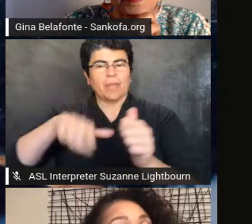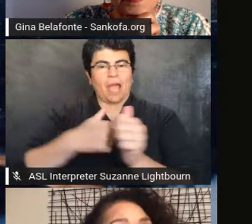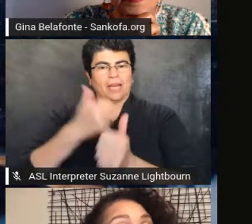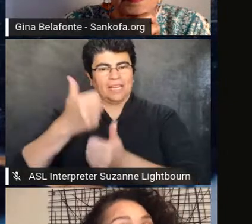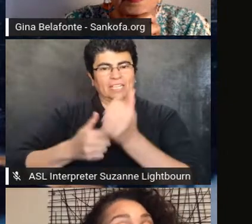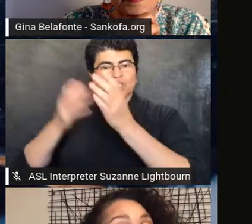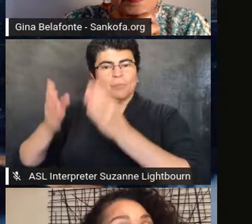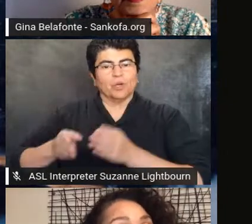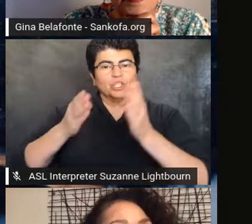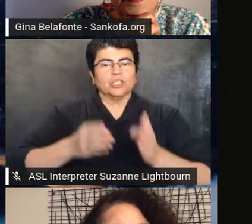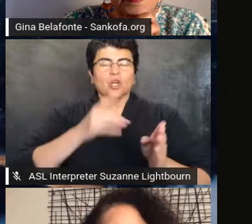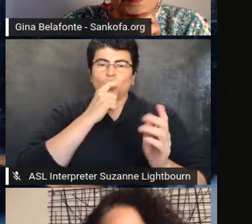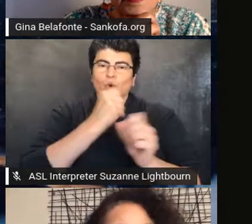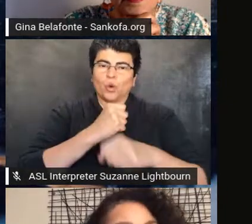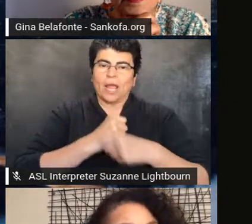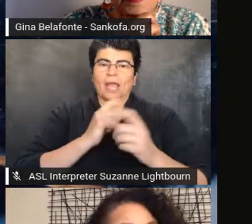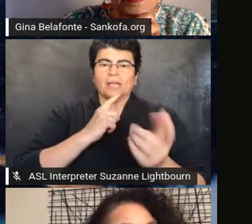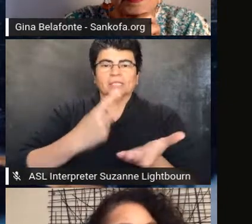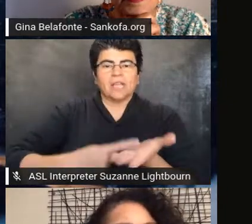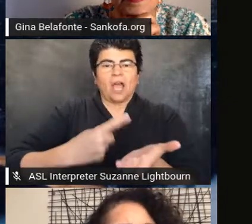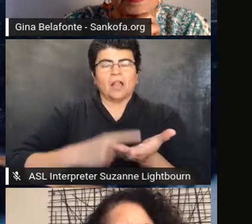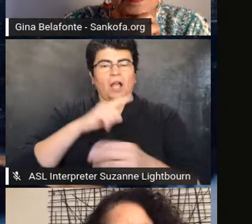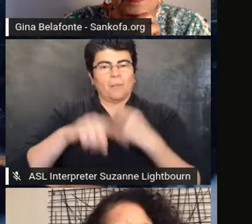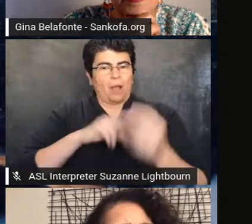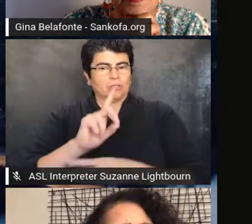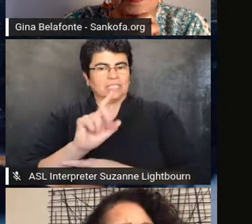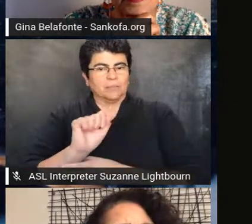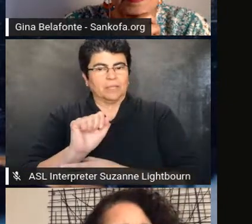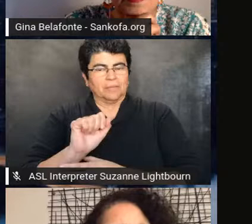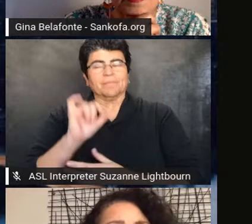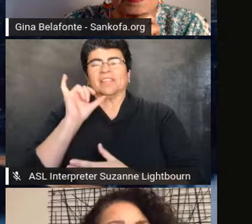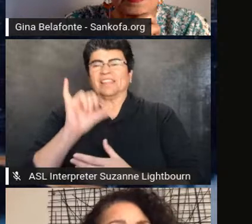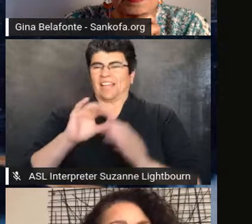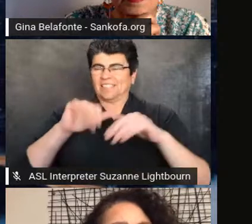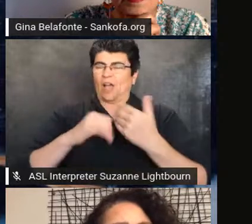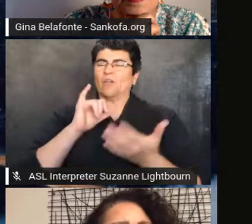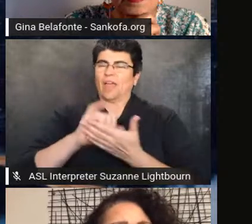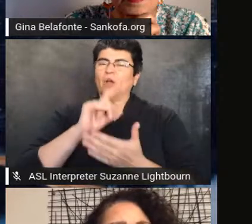and creating a dialogue around disabilities. So that's how this was really framed,